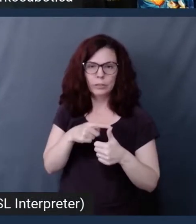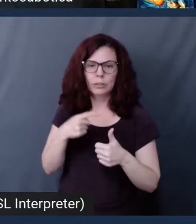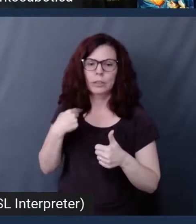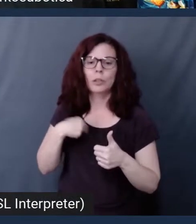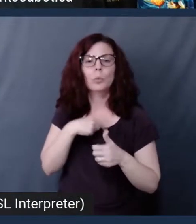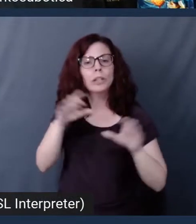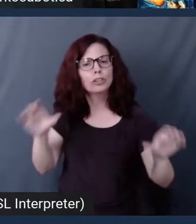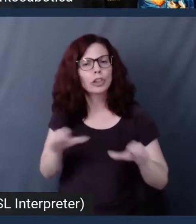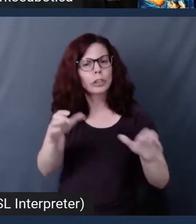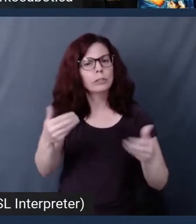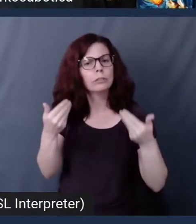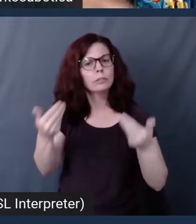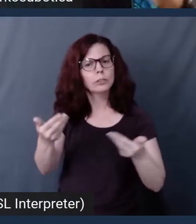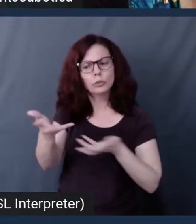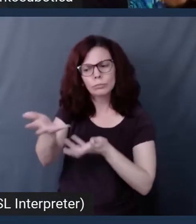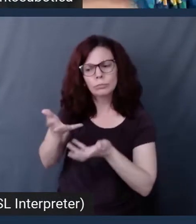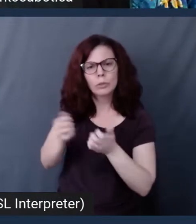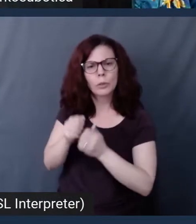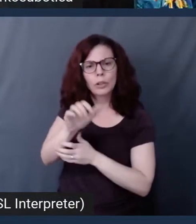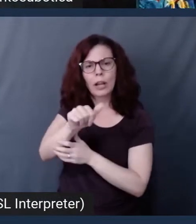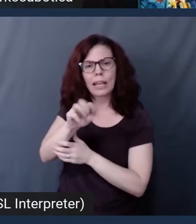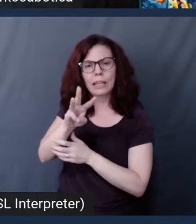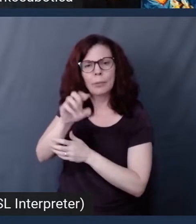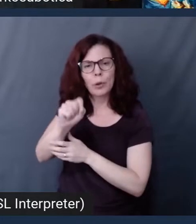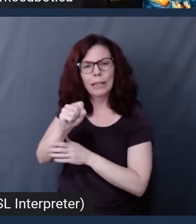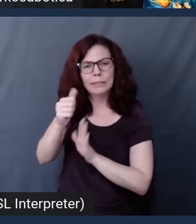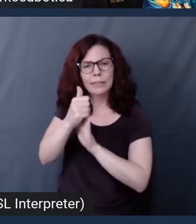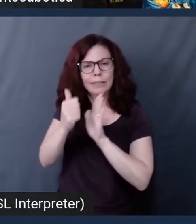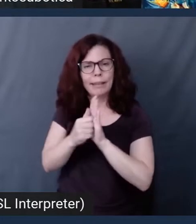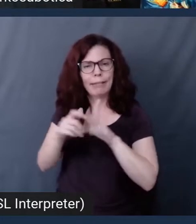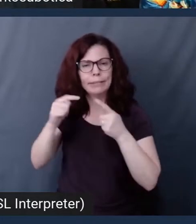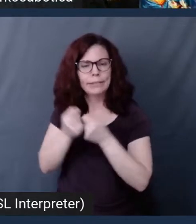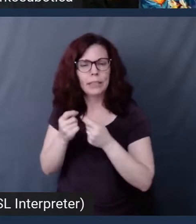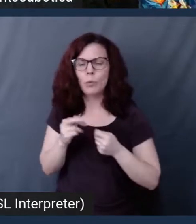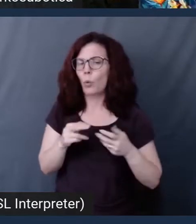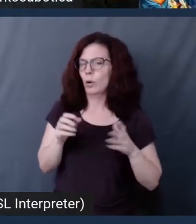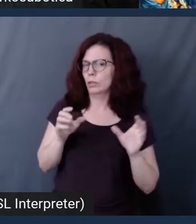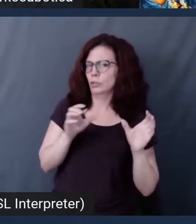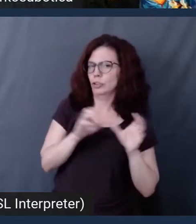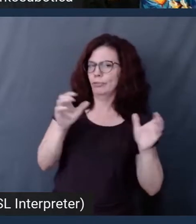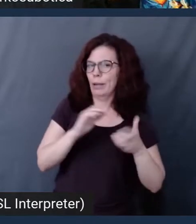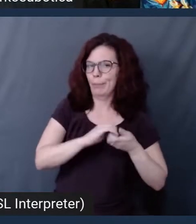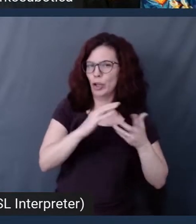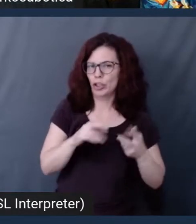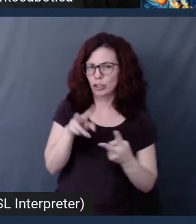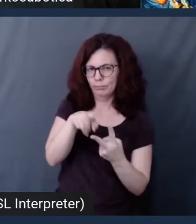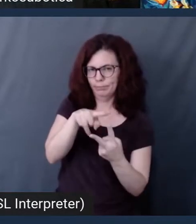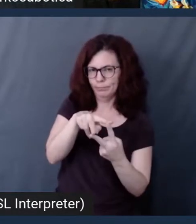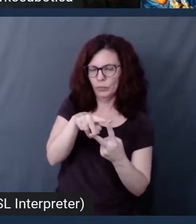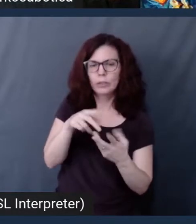with your AWS account team or one of our certified partners to discuss your computer vision specific use case